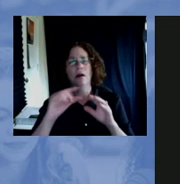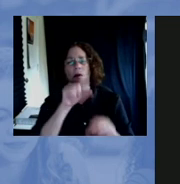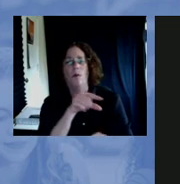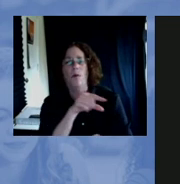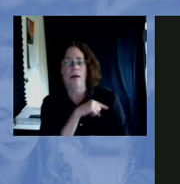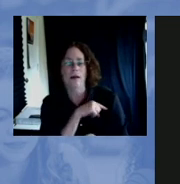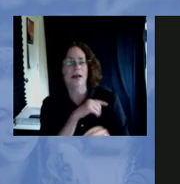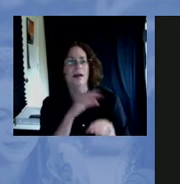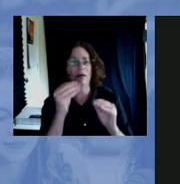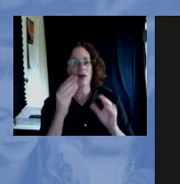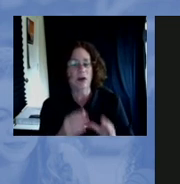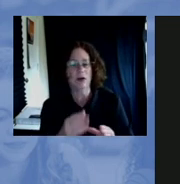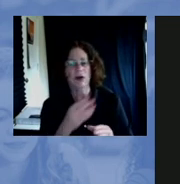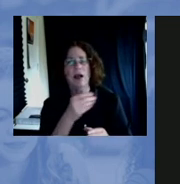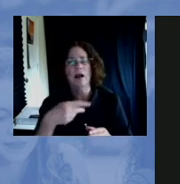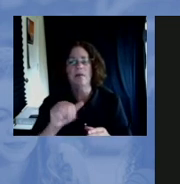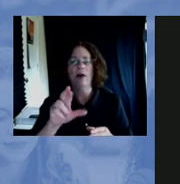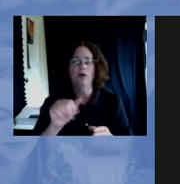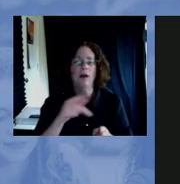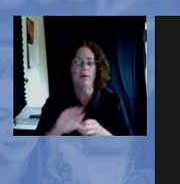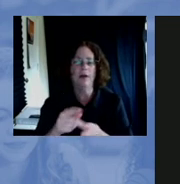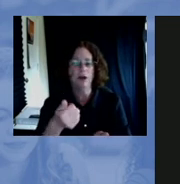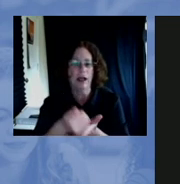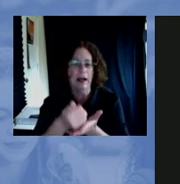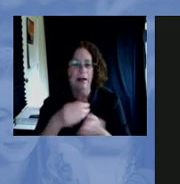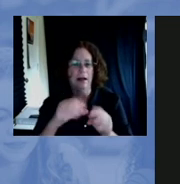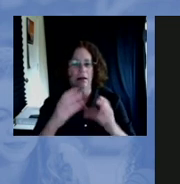AIDING IN CLASSROOMS. I THINK THAT ADDS A LOT OF VALUE TO WHAT THEY